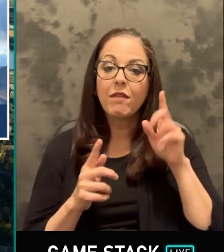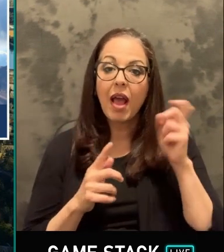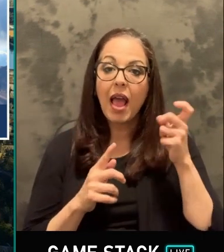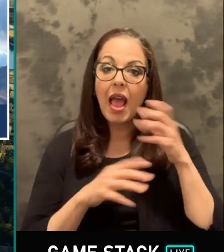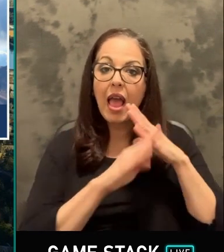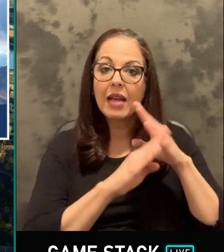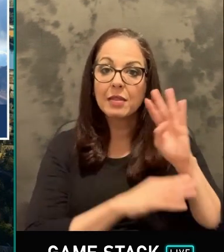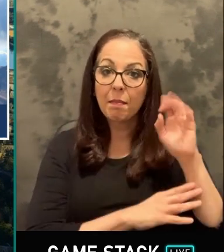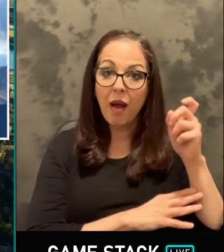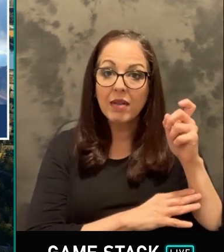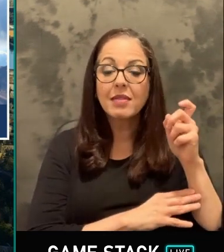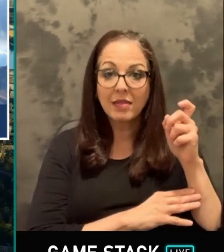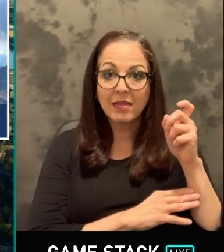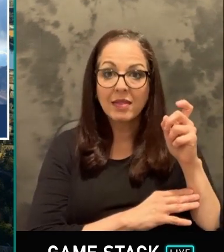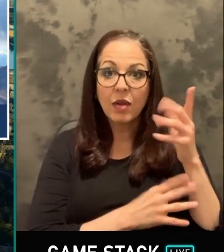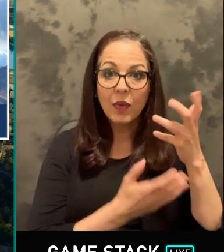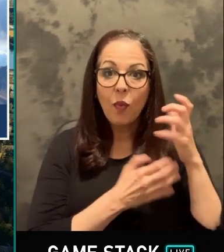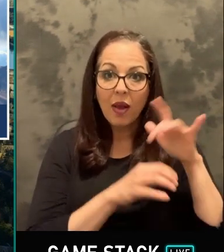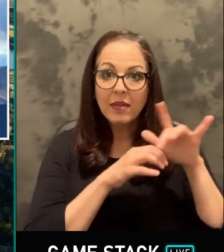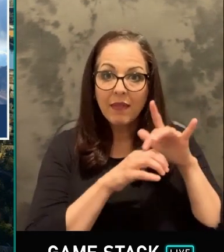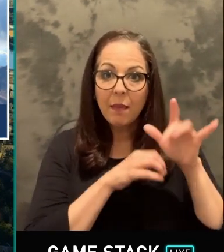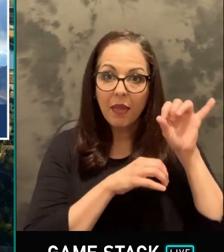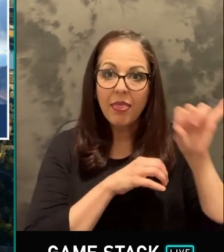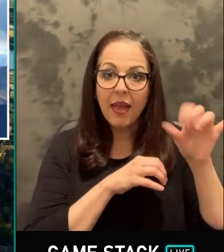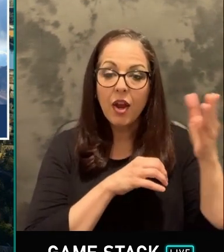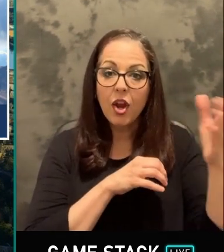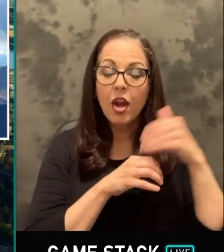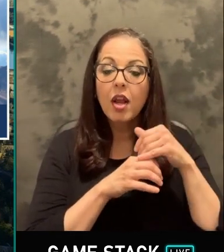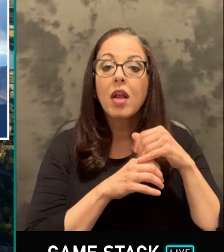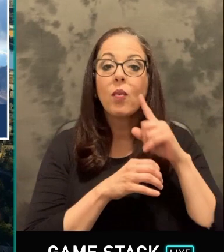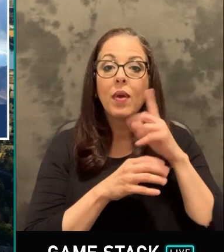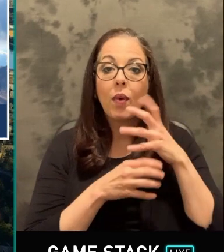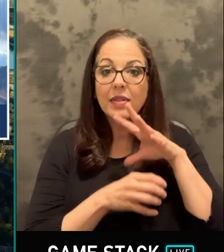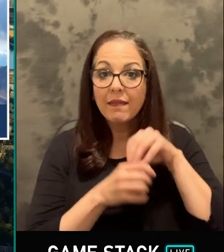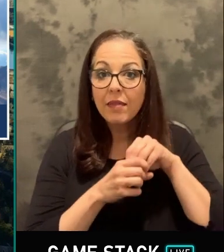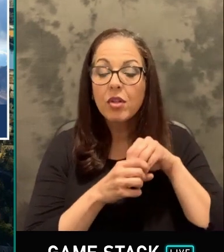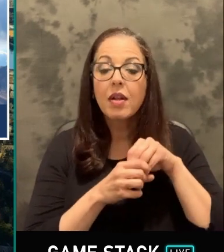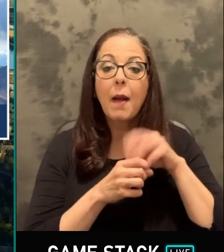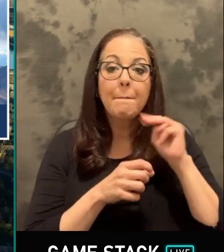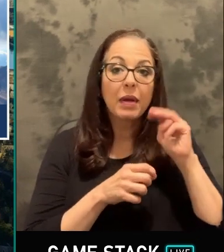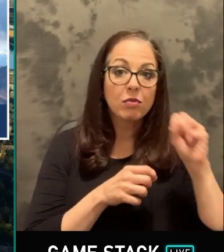including Microsoft Store, Steam, or Xbox.